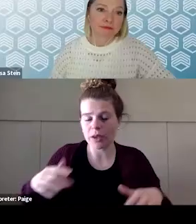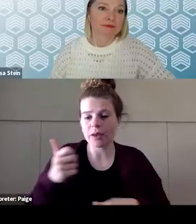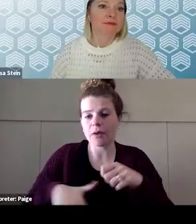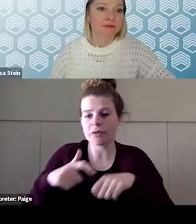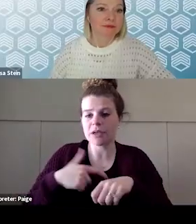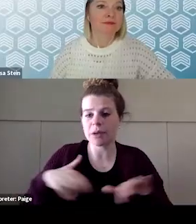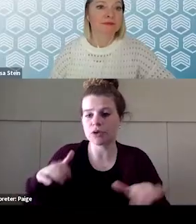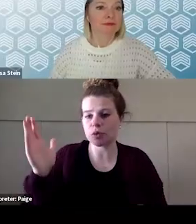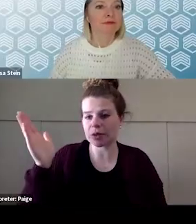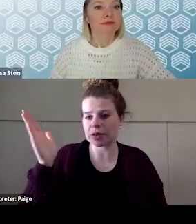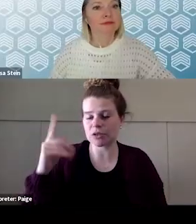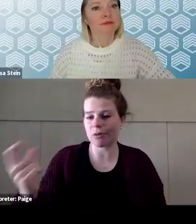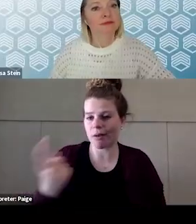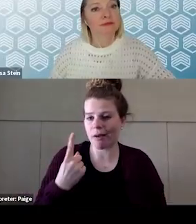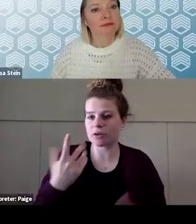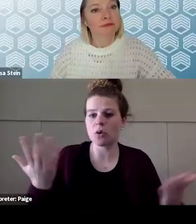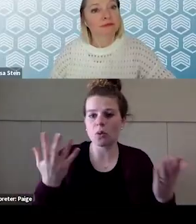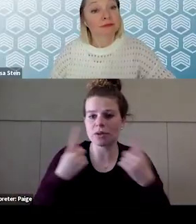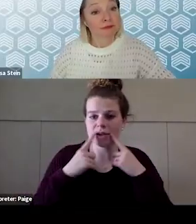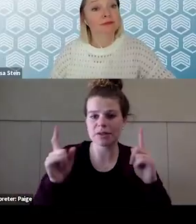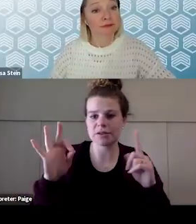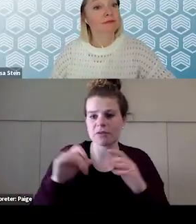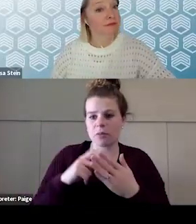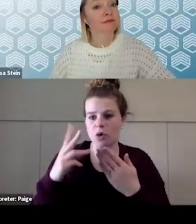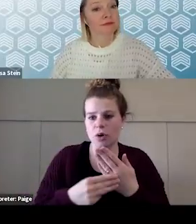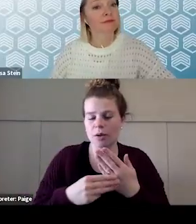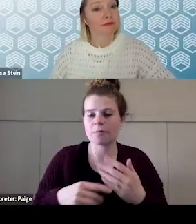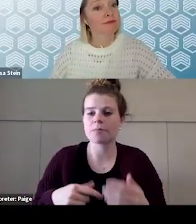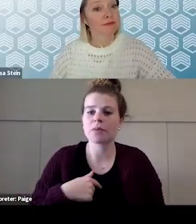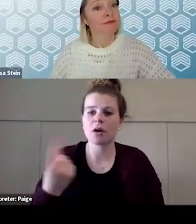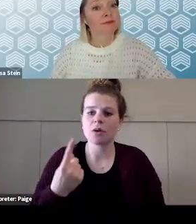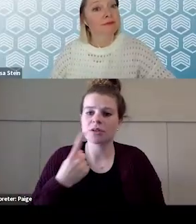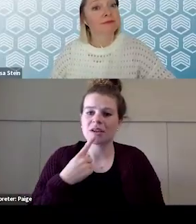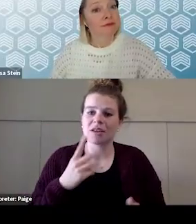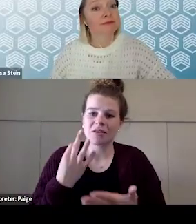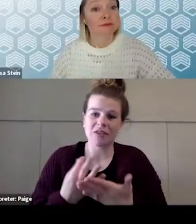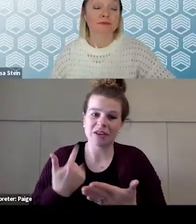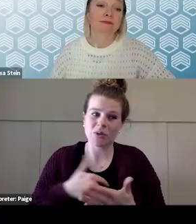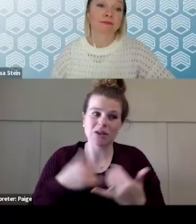where I'm asked what is a success of the program, I'm always like, the fact that we're still here, right?